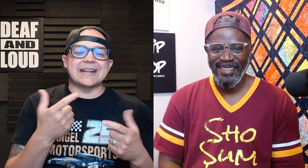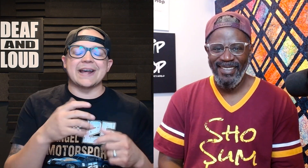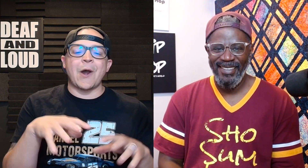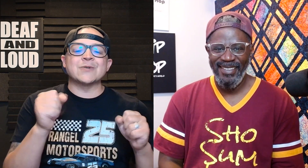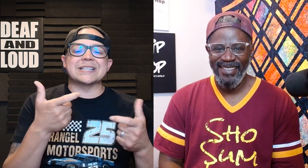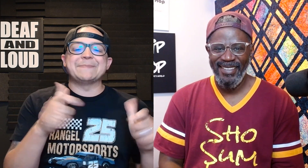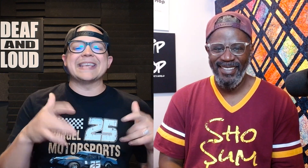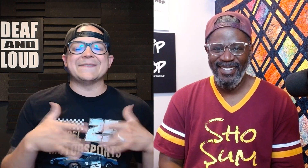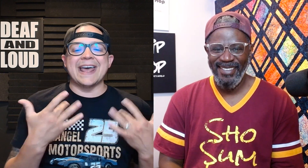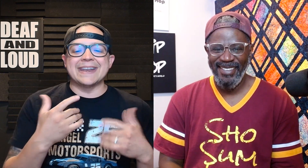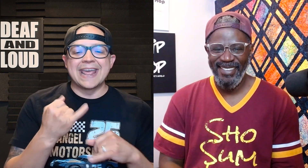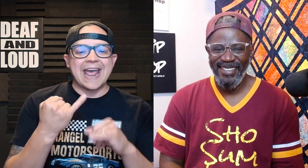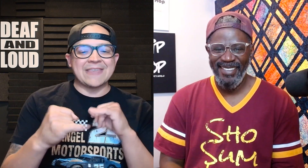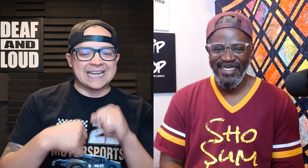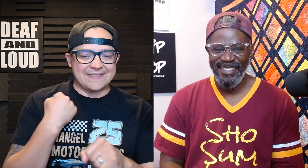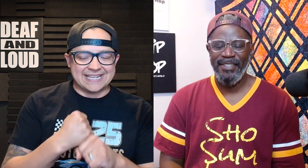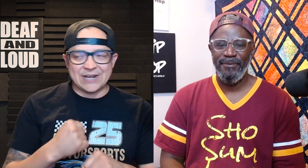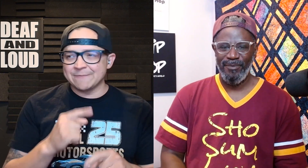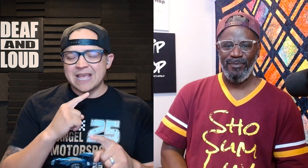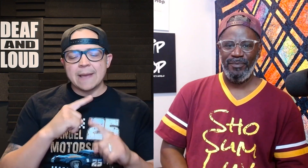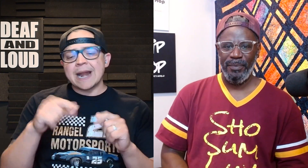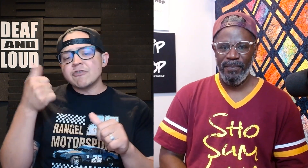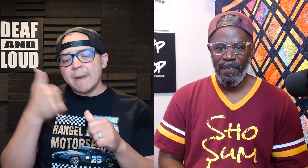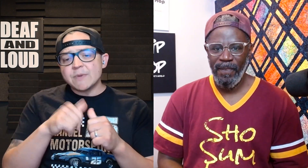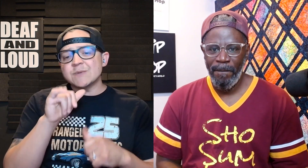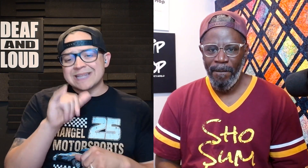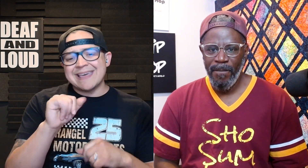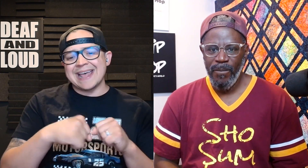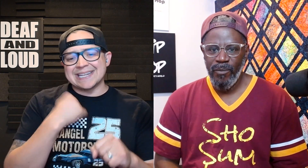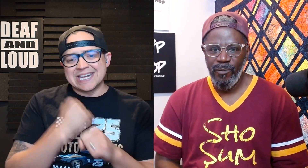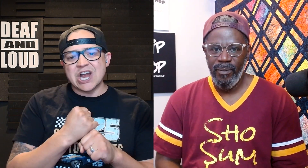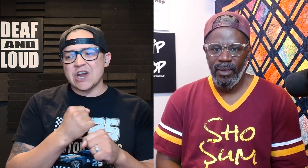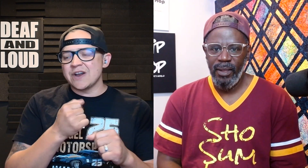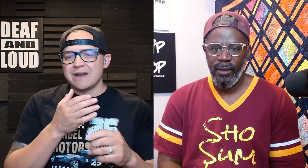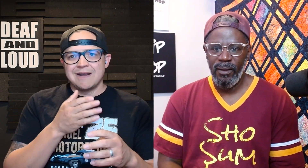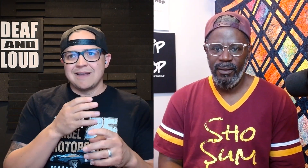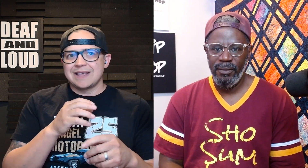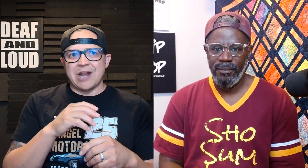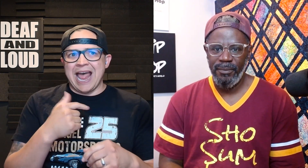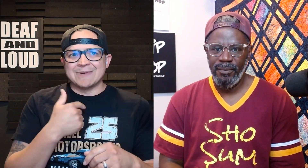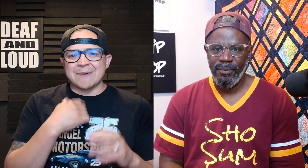to host the big event at the end of the year. But I remember it was that year, you know, I was